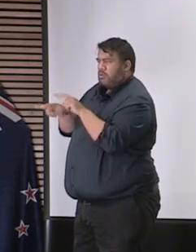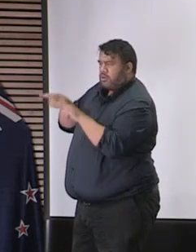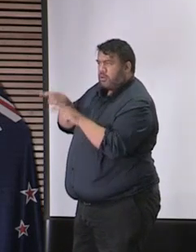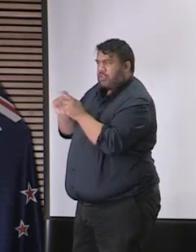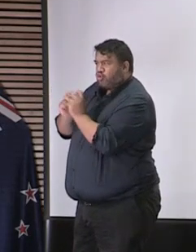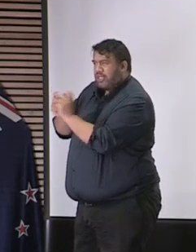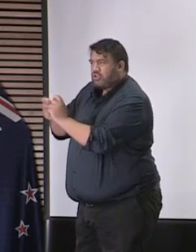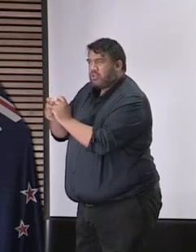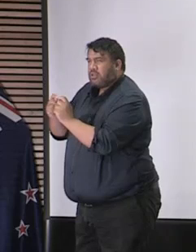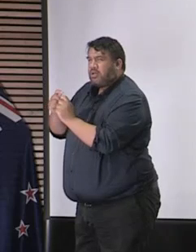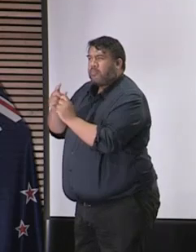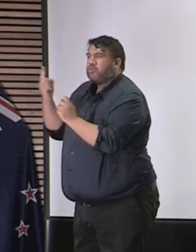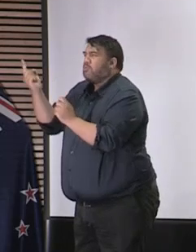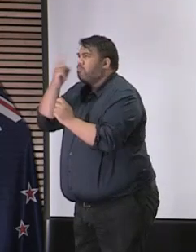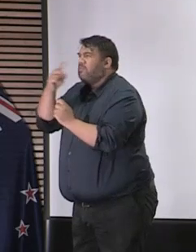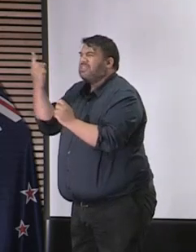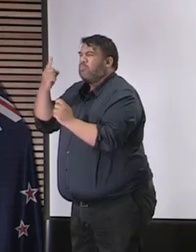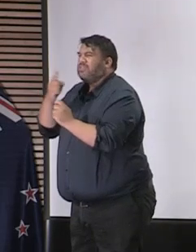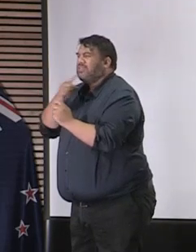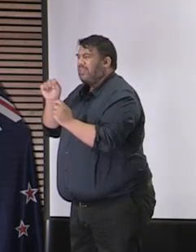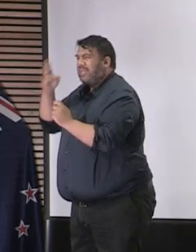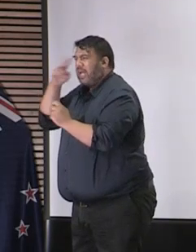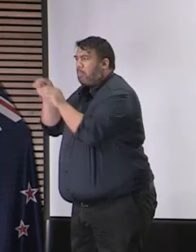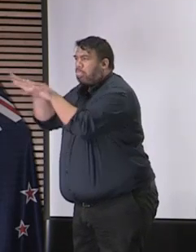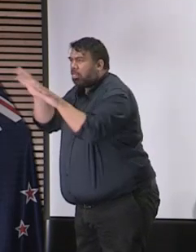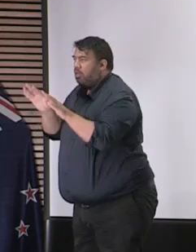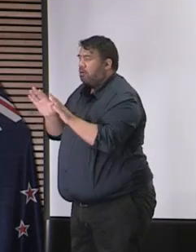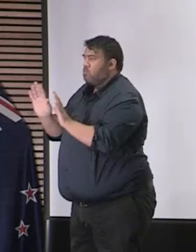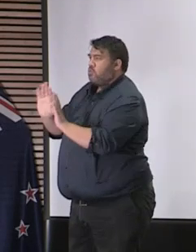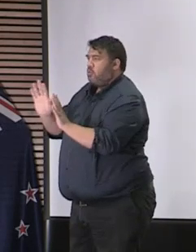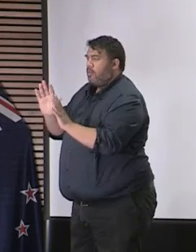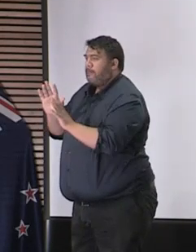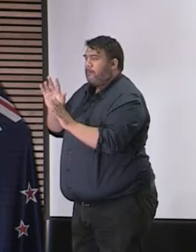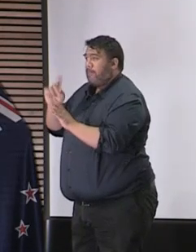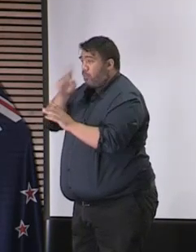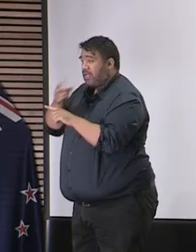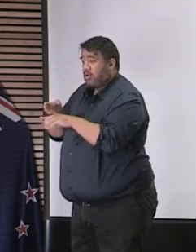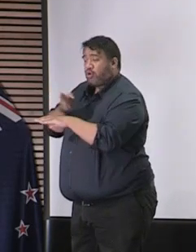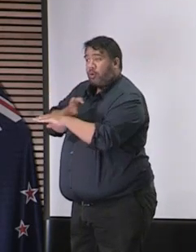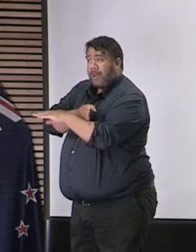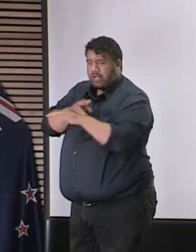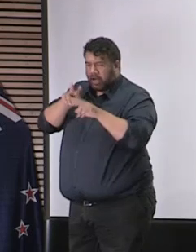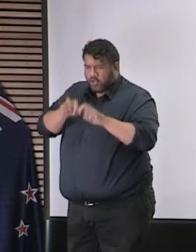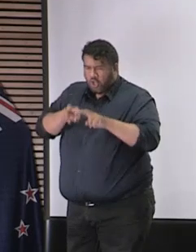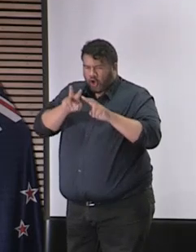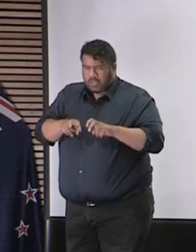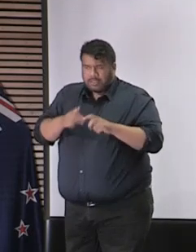one of the clusters. That changed at the time when we had the issue with a person's name being used but as the